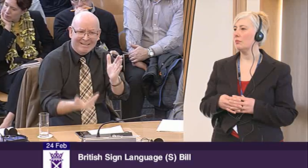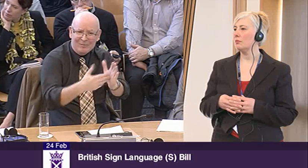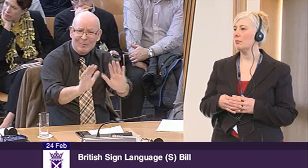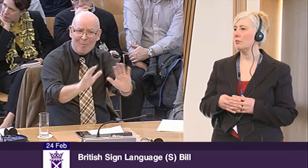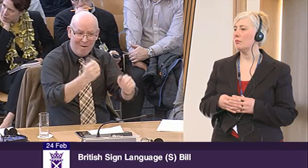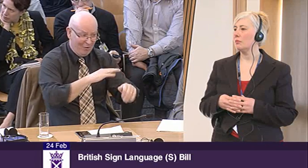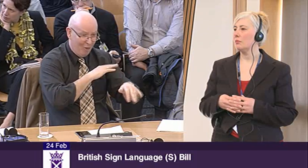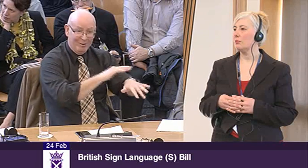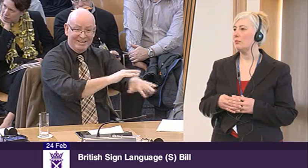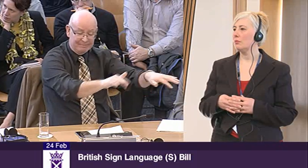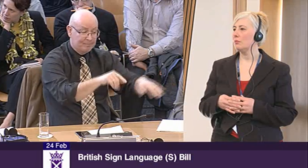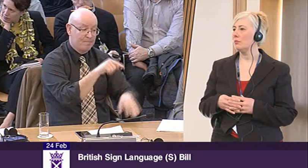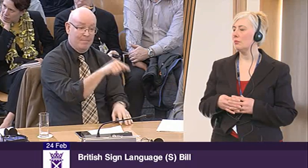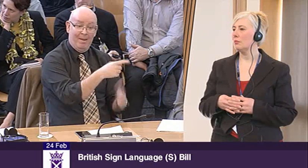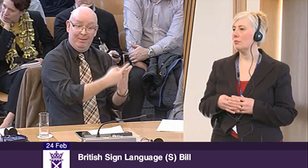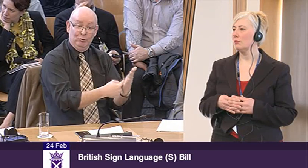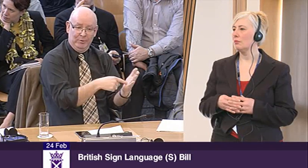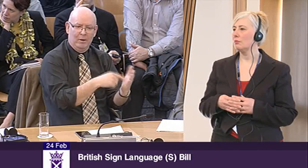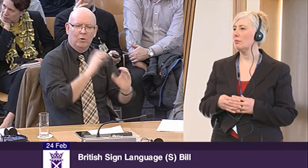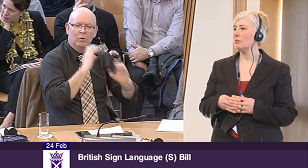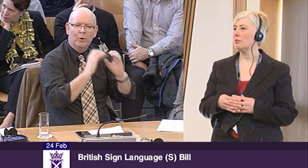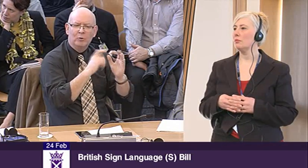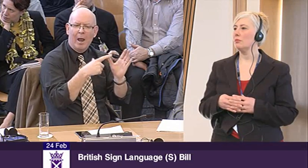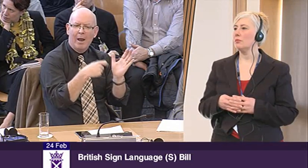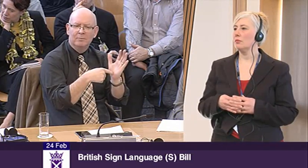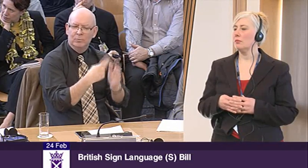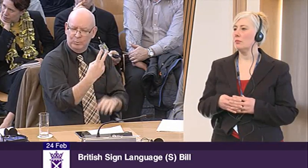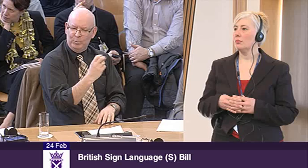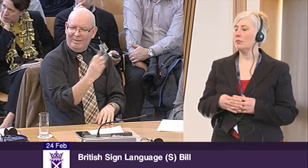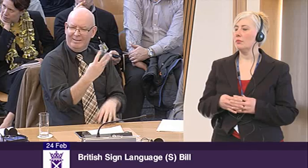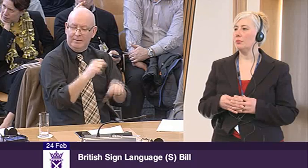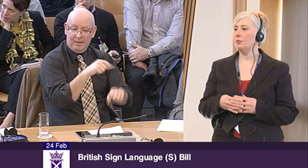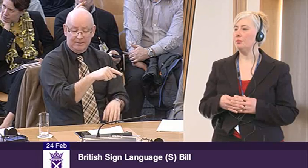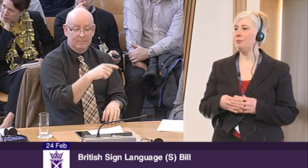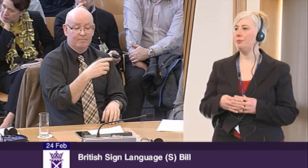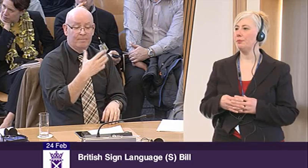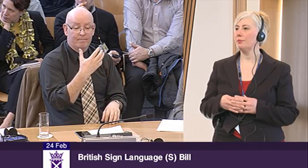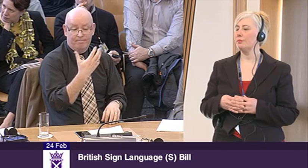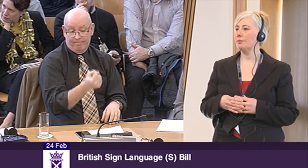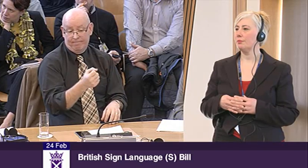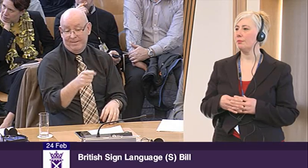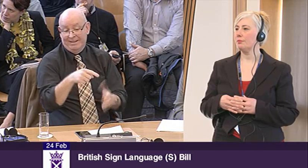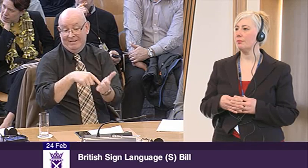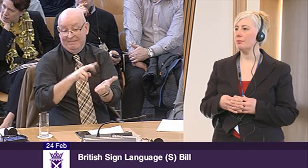We have talked about existing legislation, and adding to it, and discussed what is and